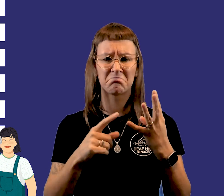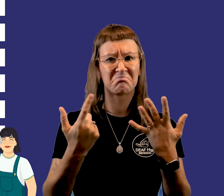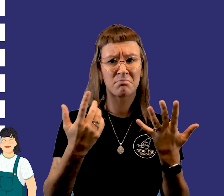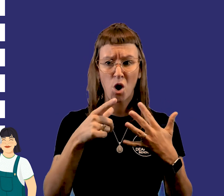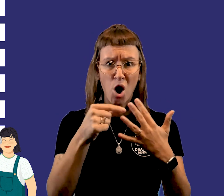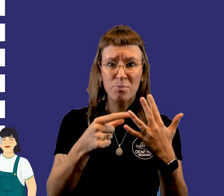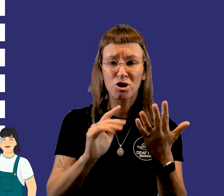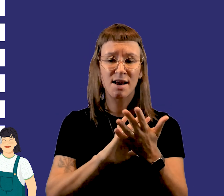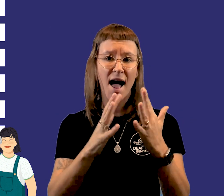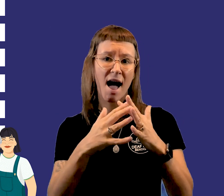Treatment options.